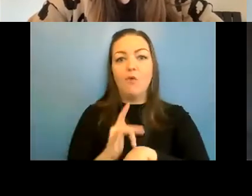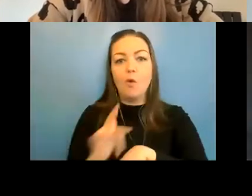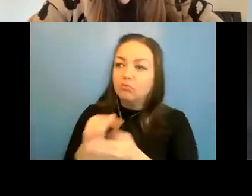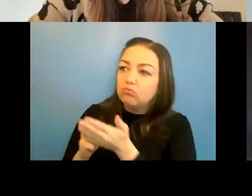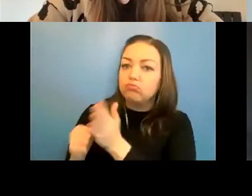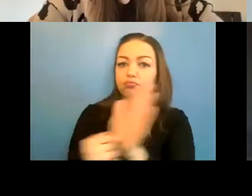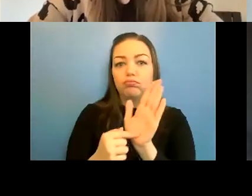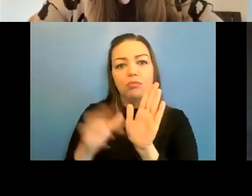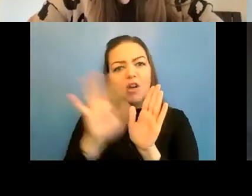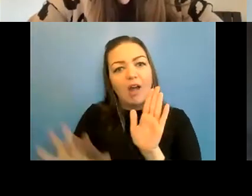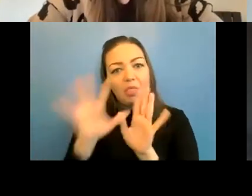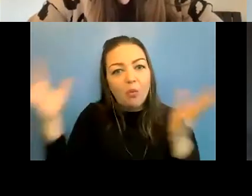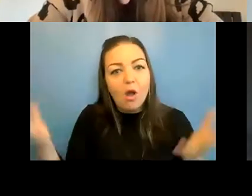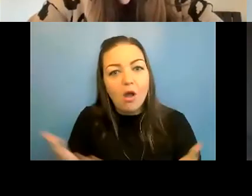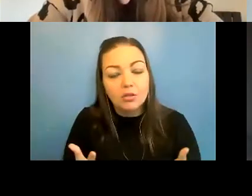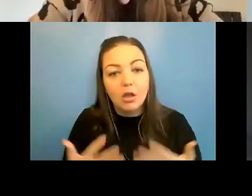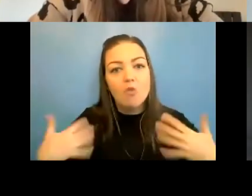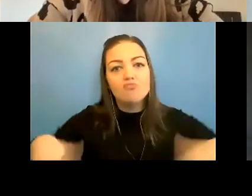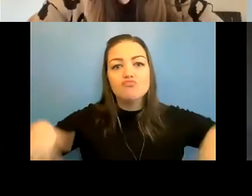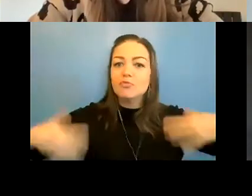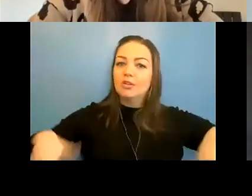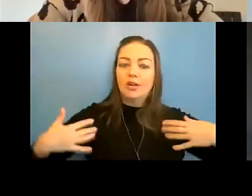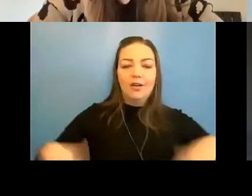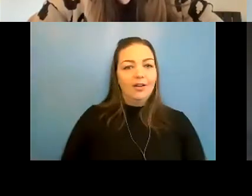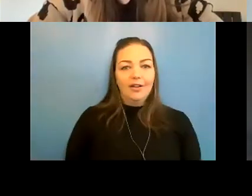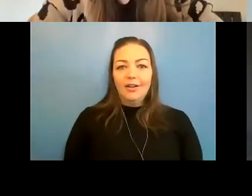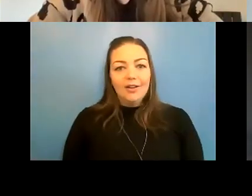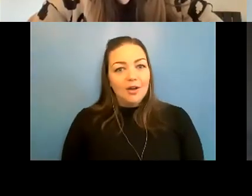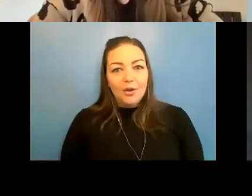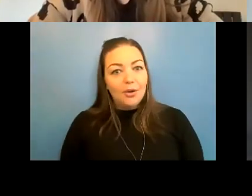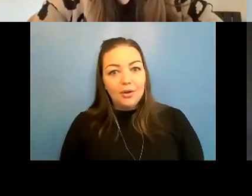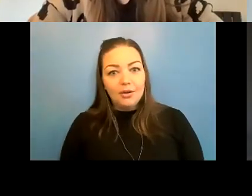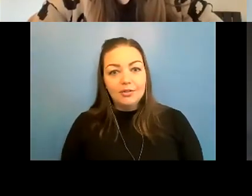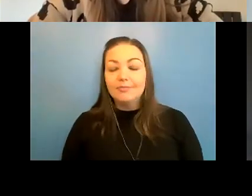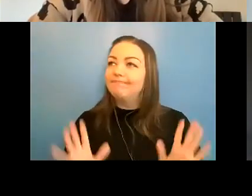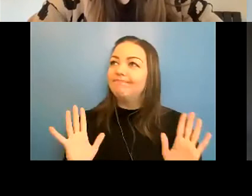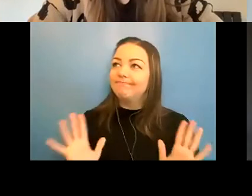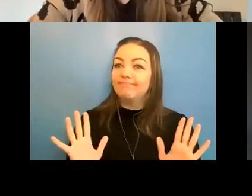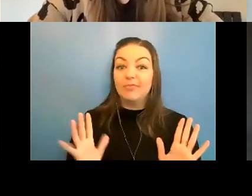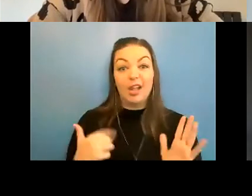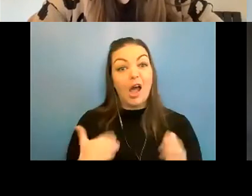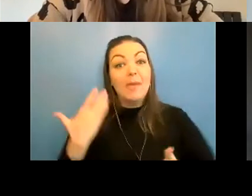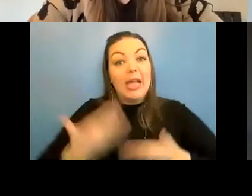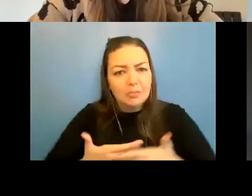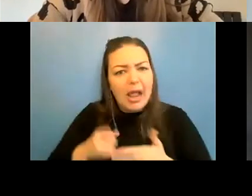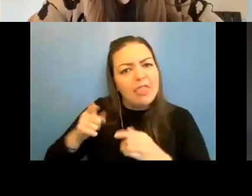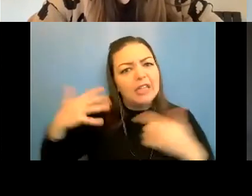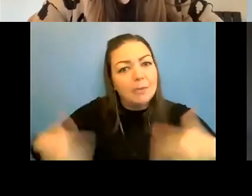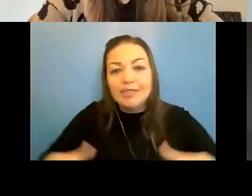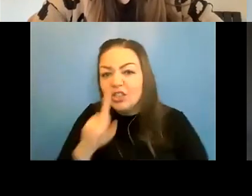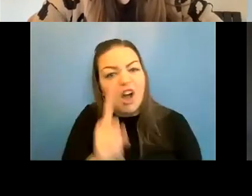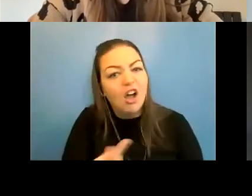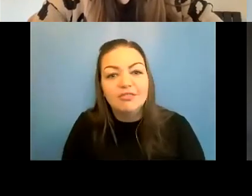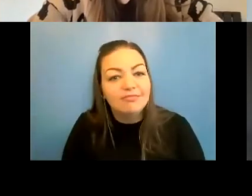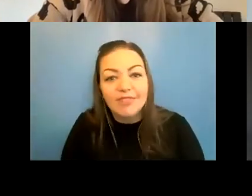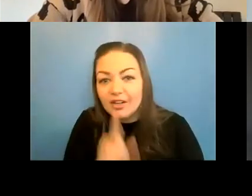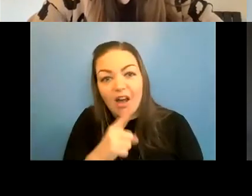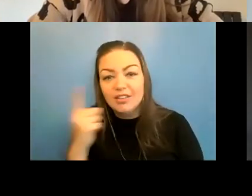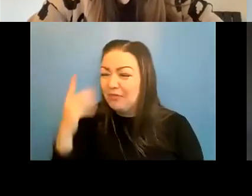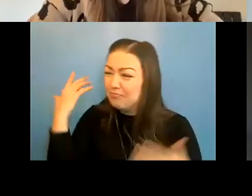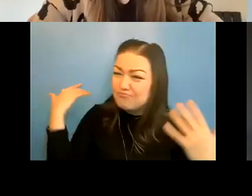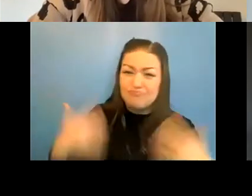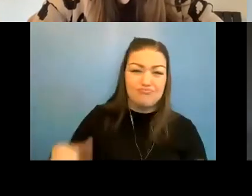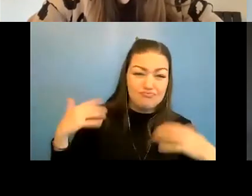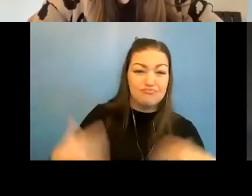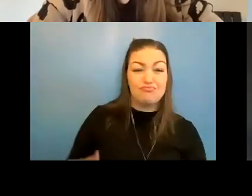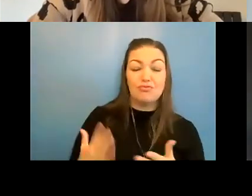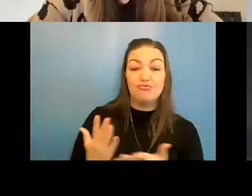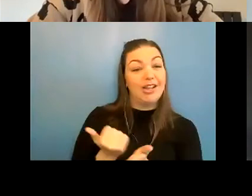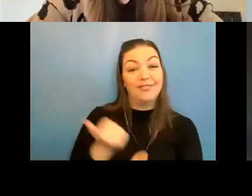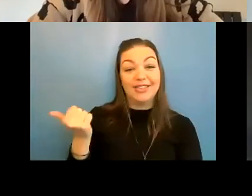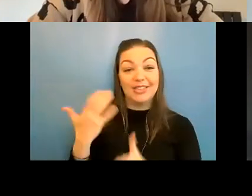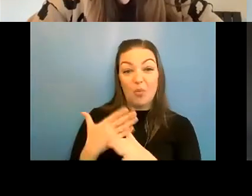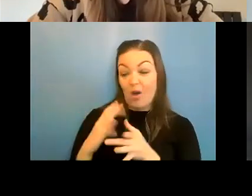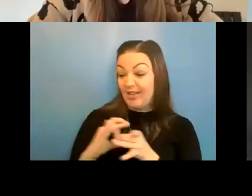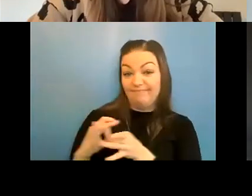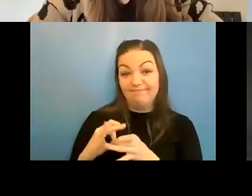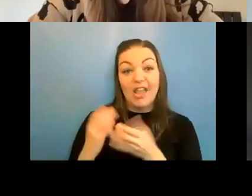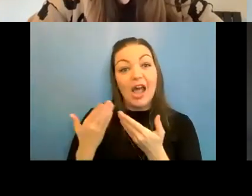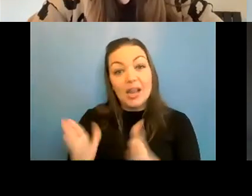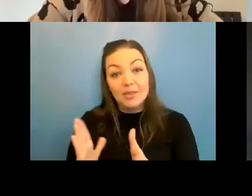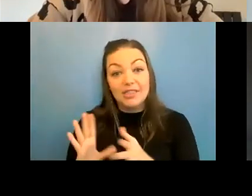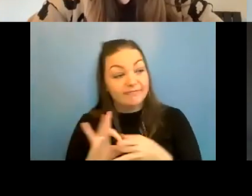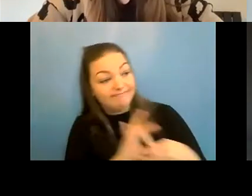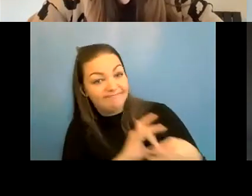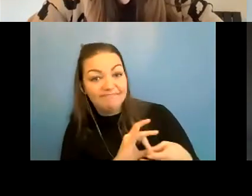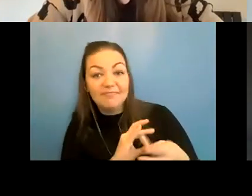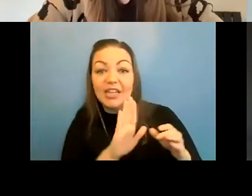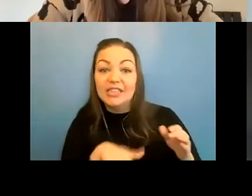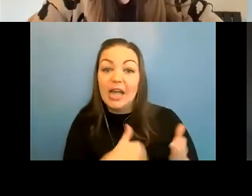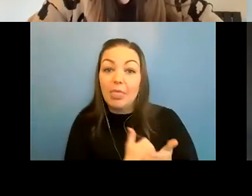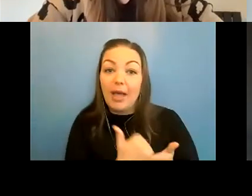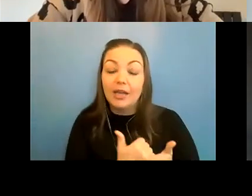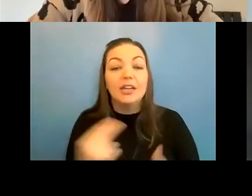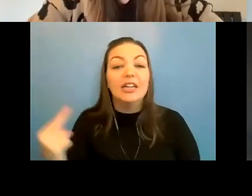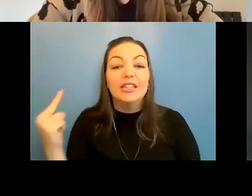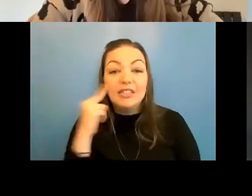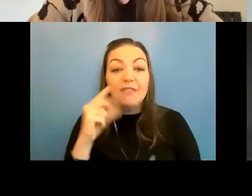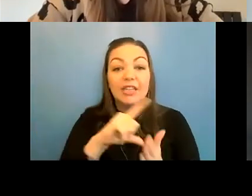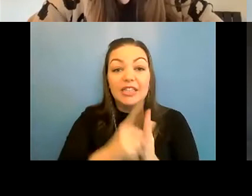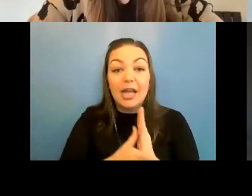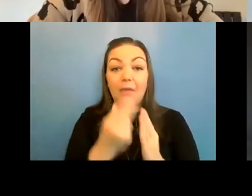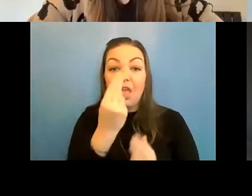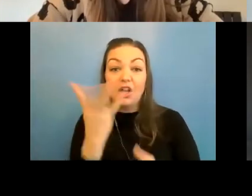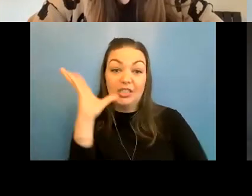Challenging perceptions, improving access, influencing policy, and sharing some really, really brilliant art around the world. I cannot stress enough how amazing,